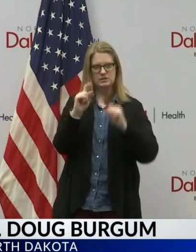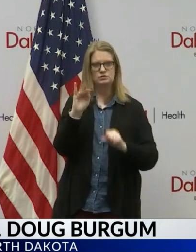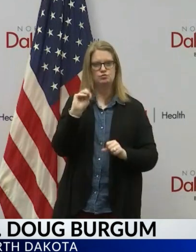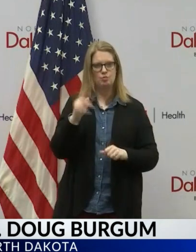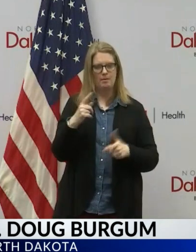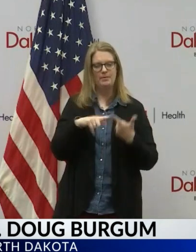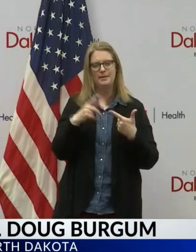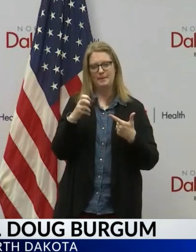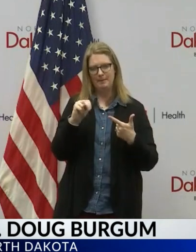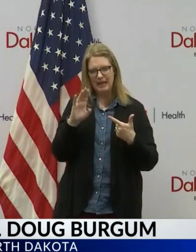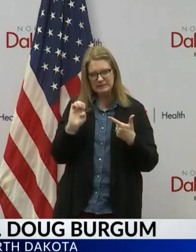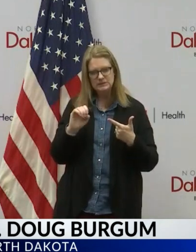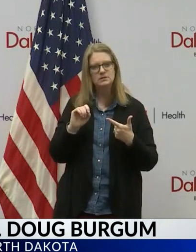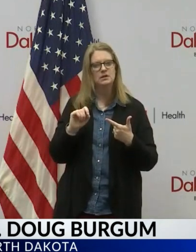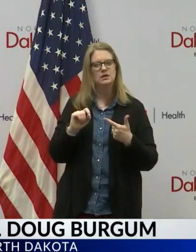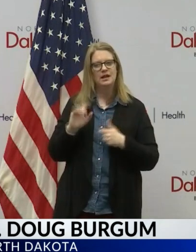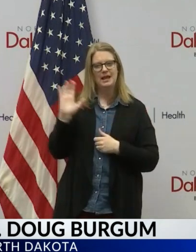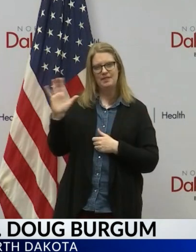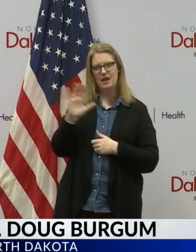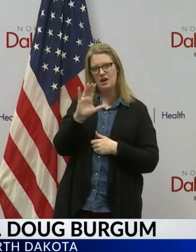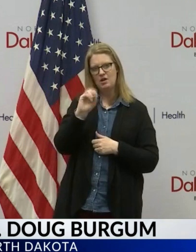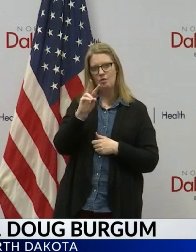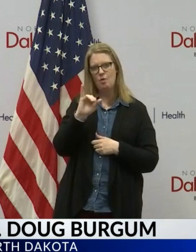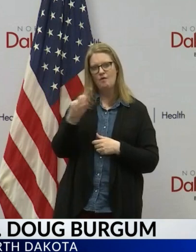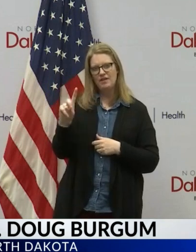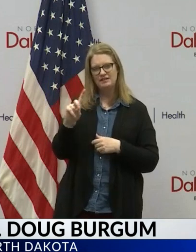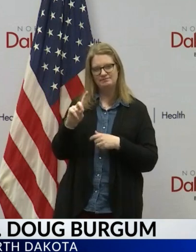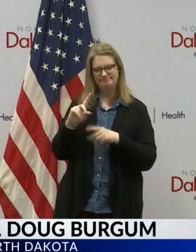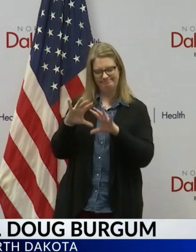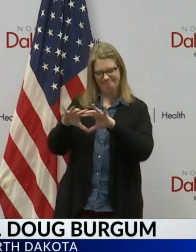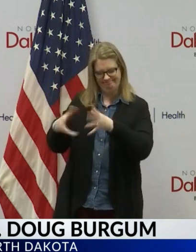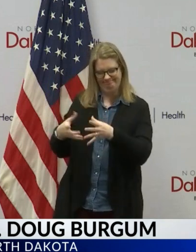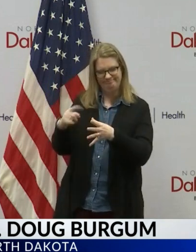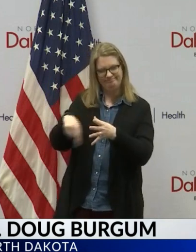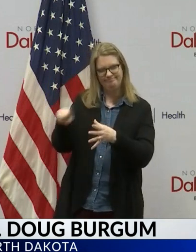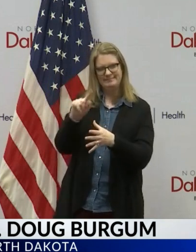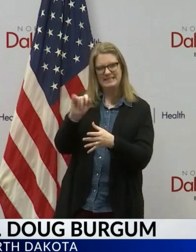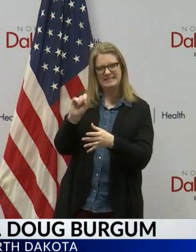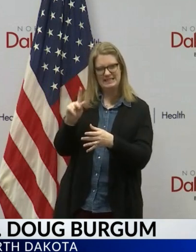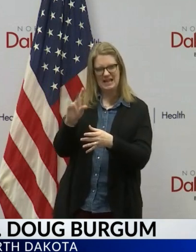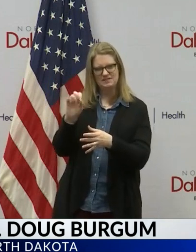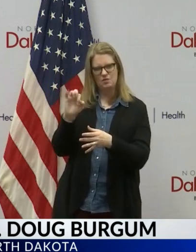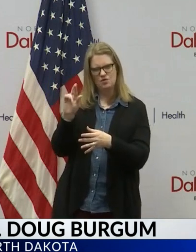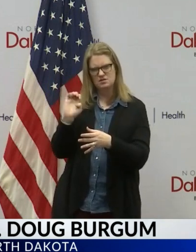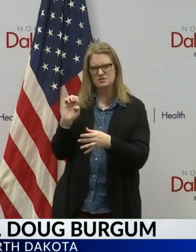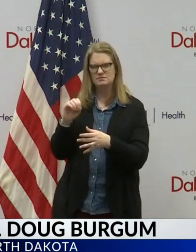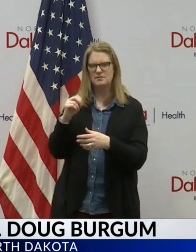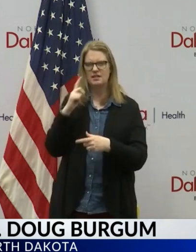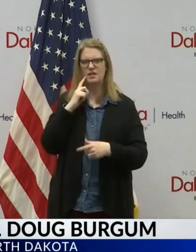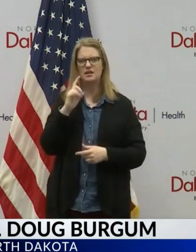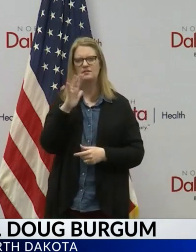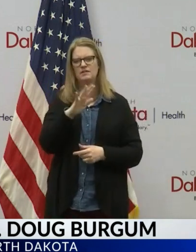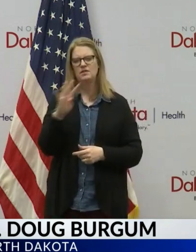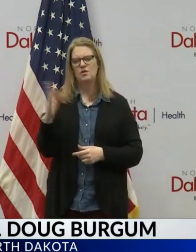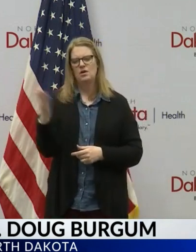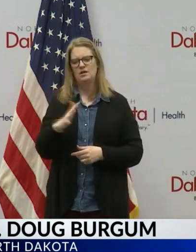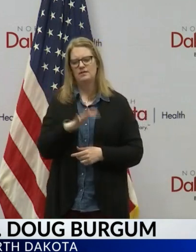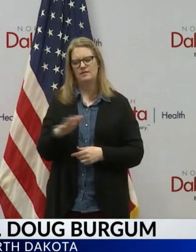LASTS ABOUT AN HOUR AND 45 MINUTES WITH THE WHITE HOUSE, PRESIDENT TRUMP, VICE PRESIDENT PENCE, AND HIS CORONAVIRUS TASK